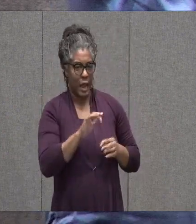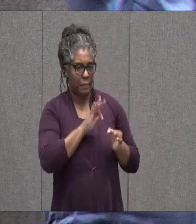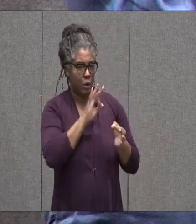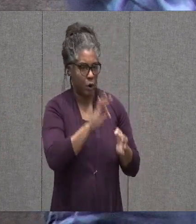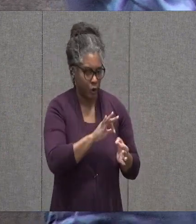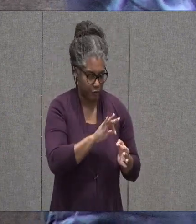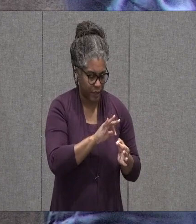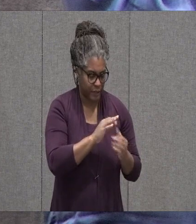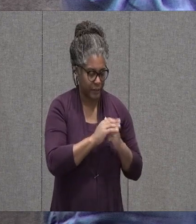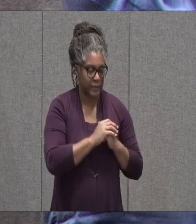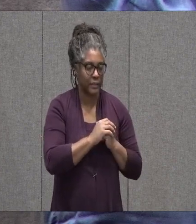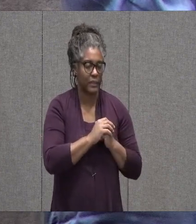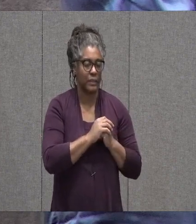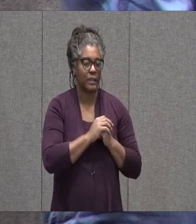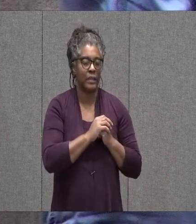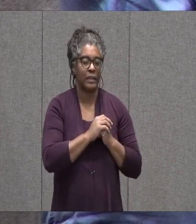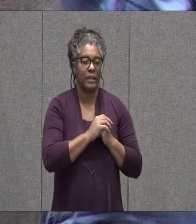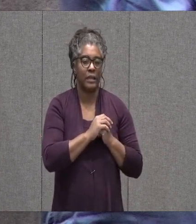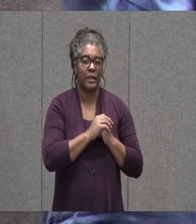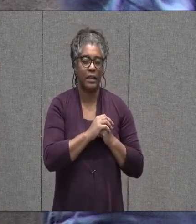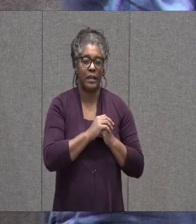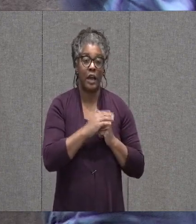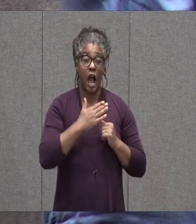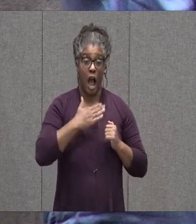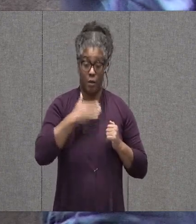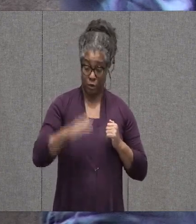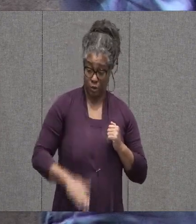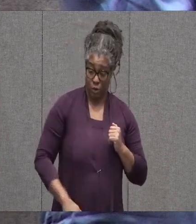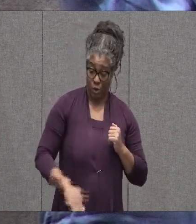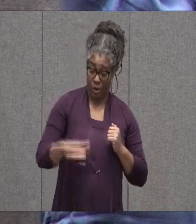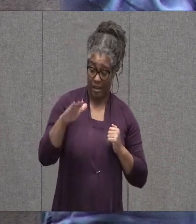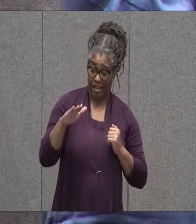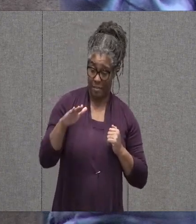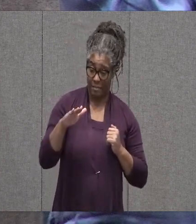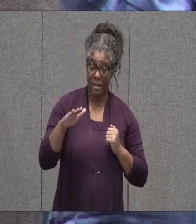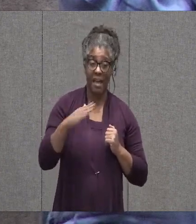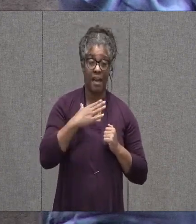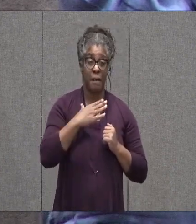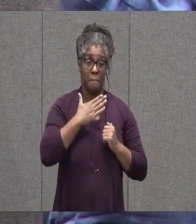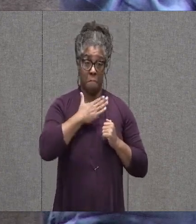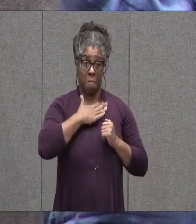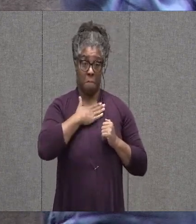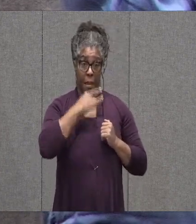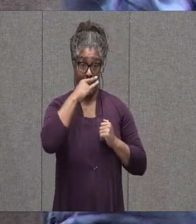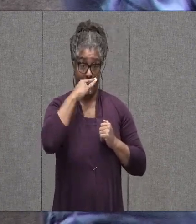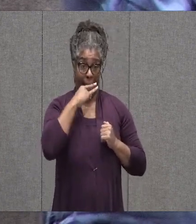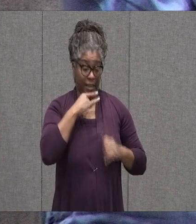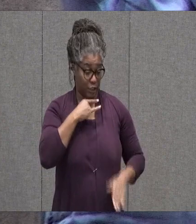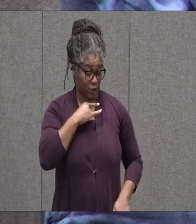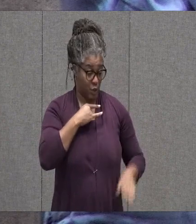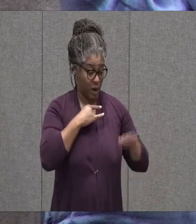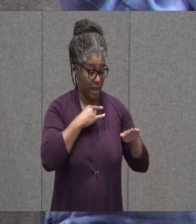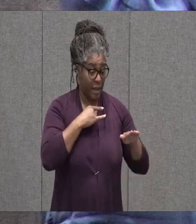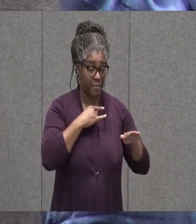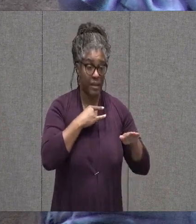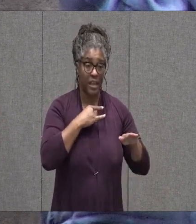allowance meant that they had to work to earn it. I didn't just give them money and say it was an allowance.